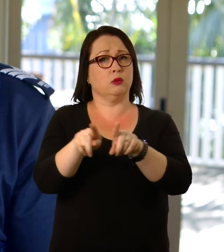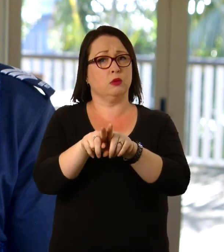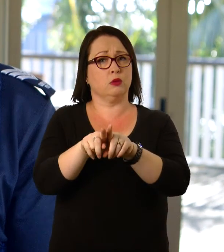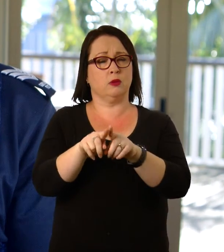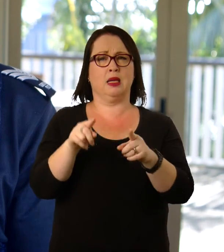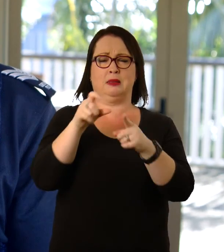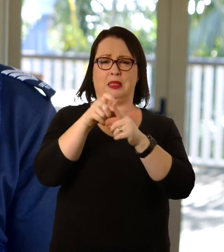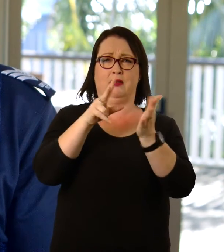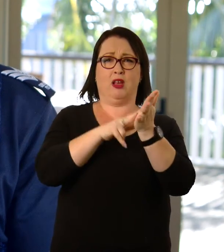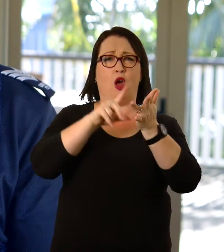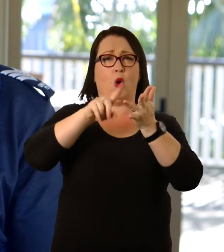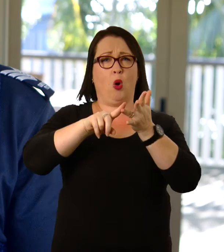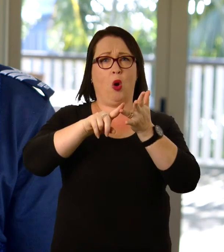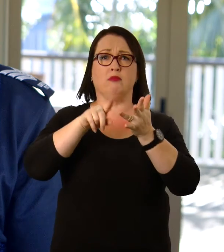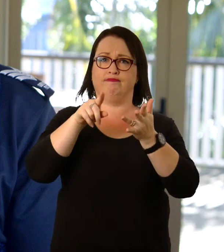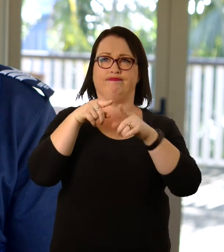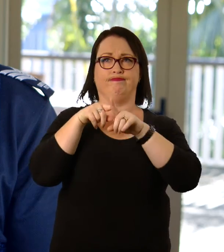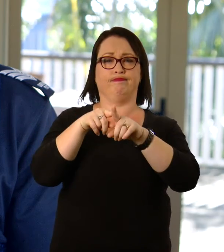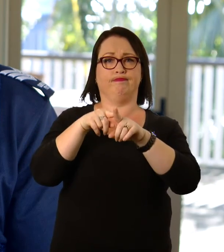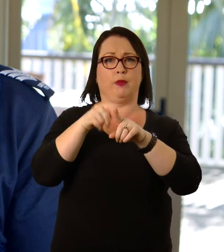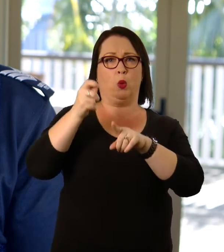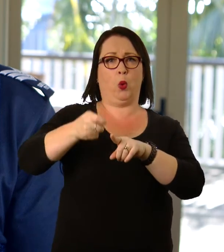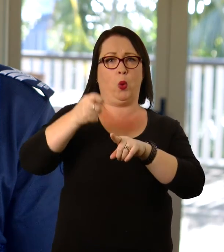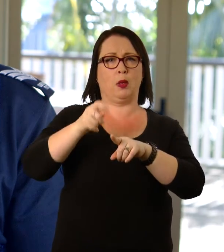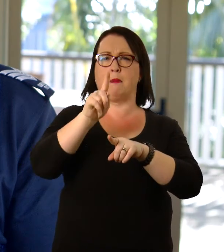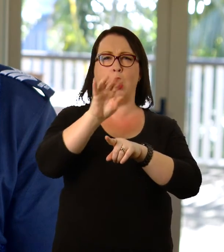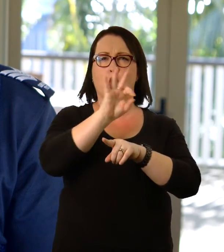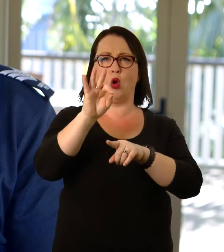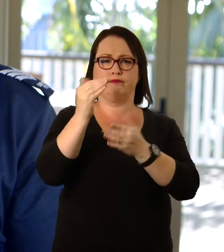A Domestic Violence Order is a court order and it will not appear on your criminal history,